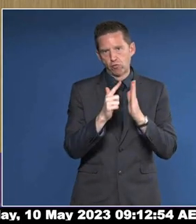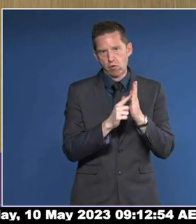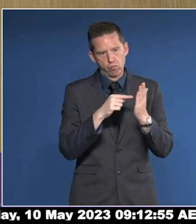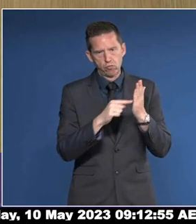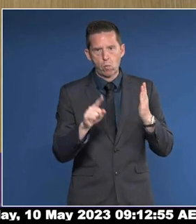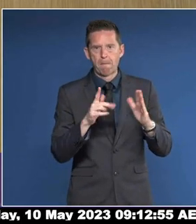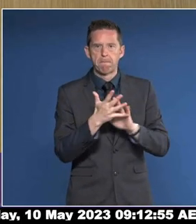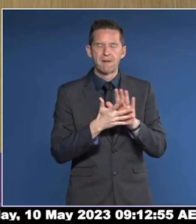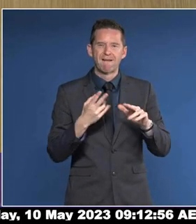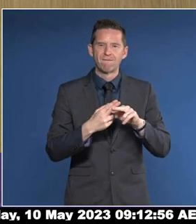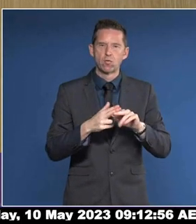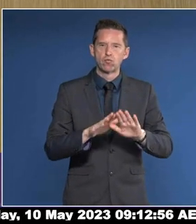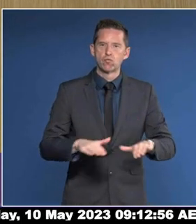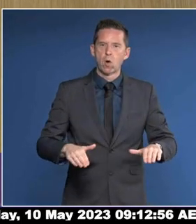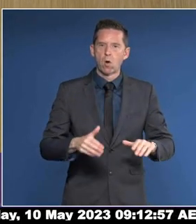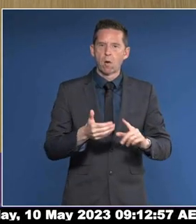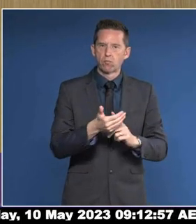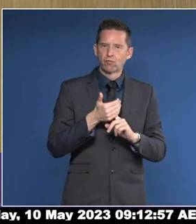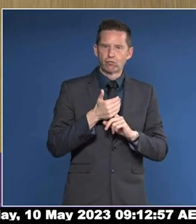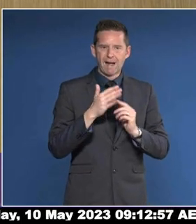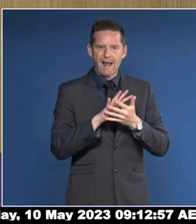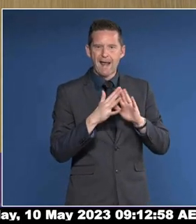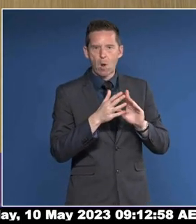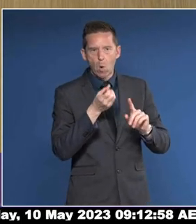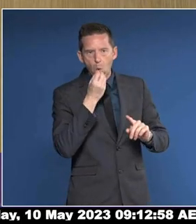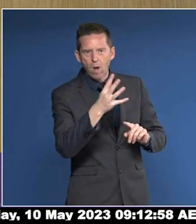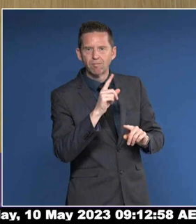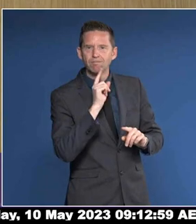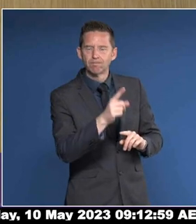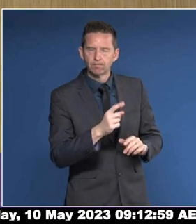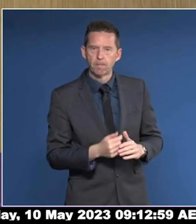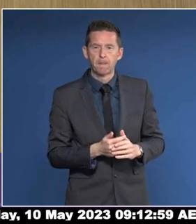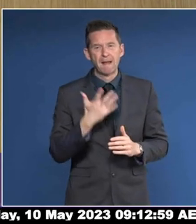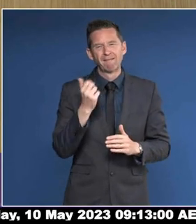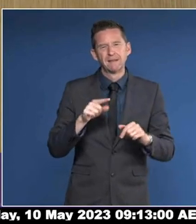notifications. So, there are a number of different ways that we can respond to